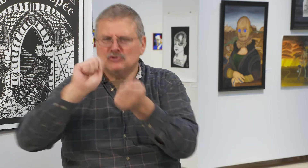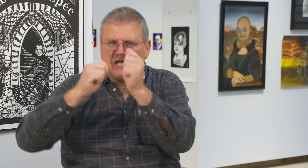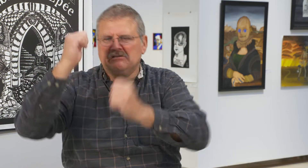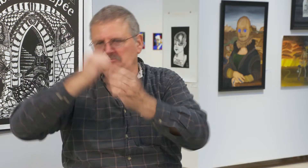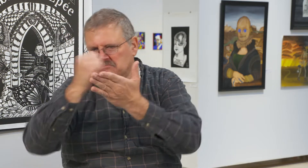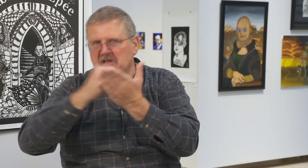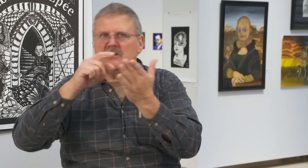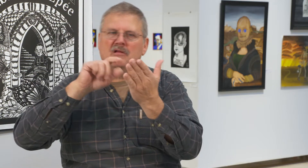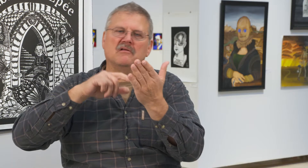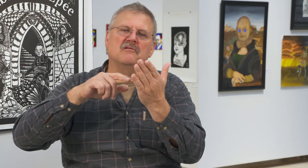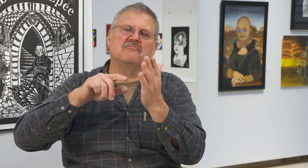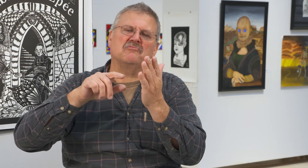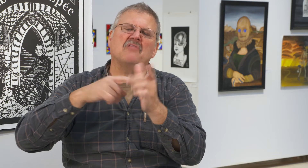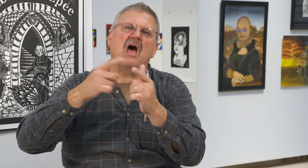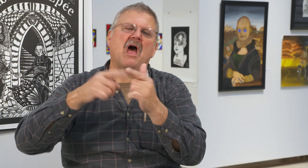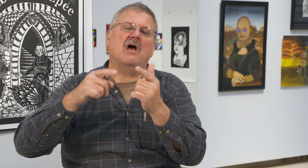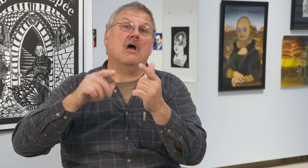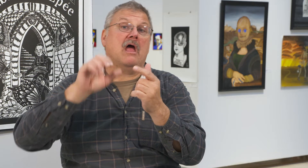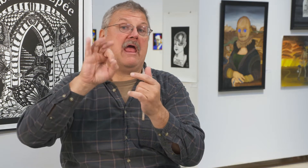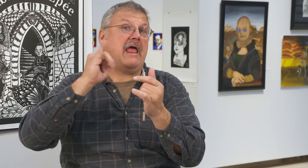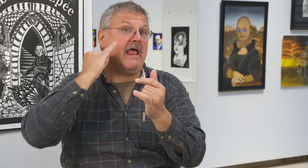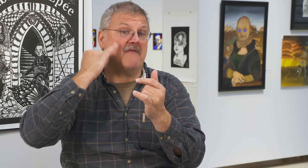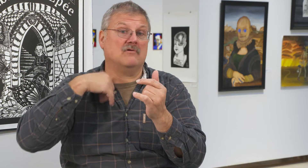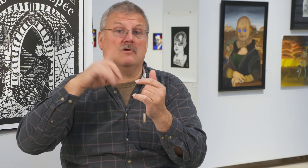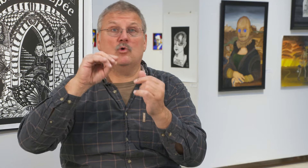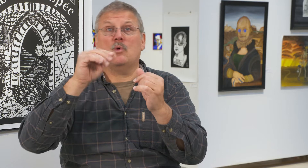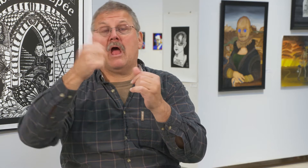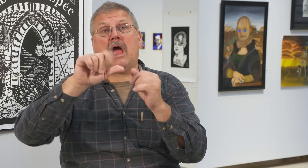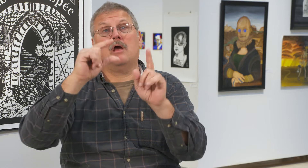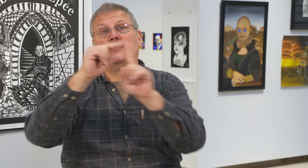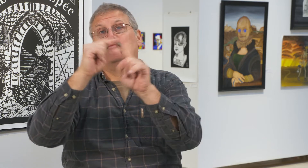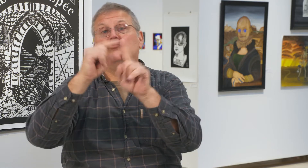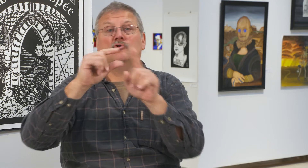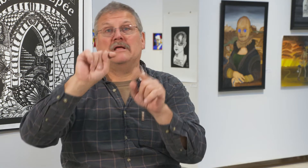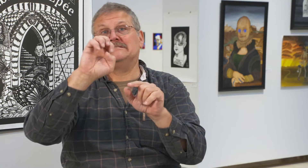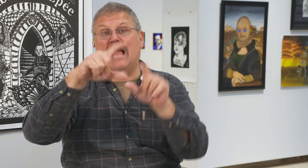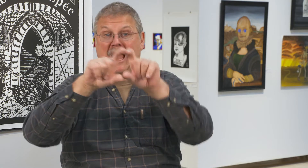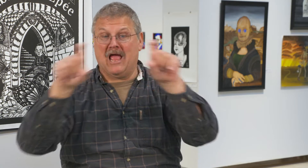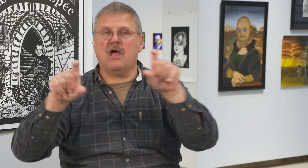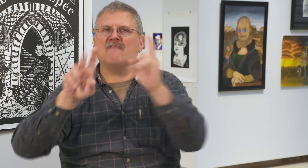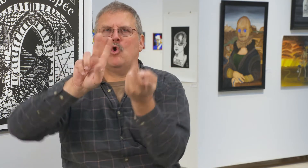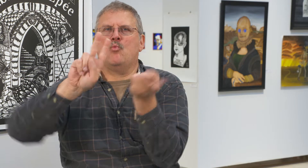and make any changes or corrections right there. If I do any kind of words or text,